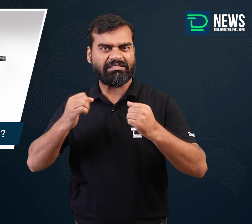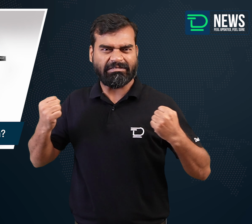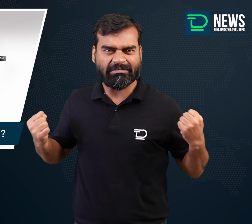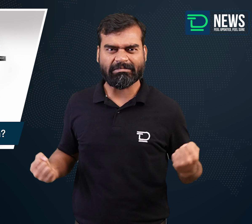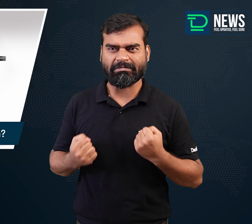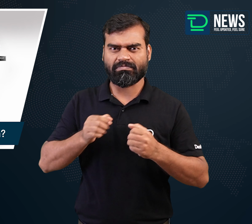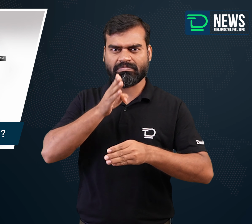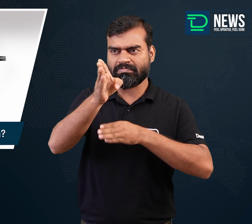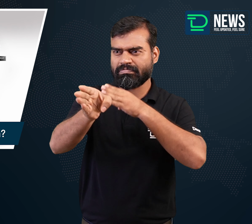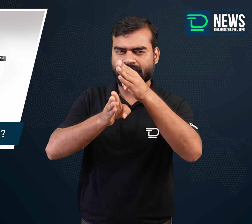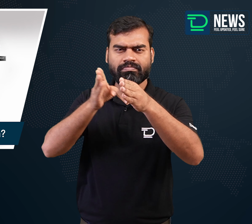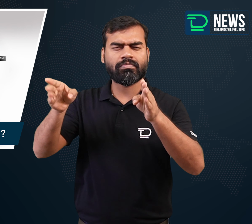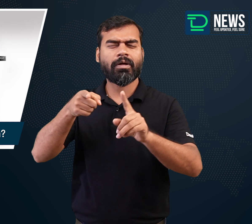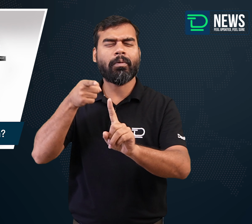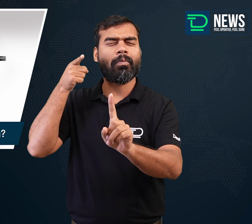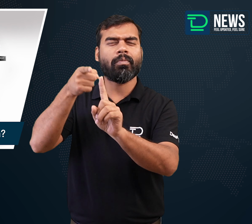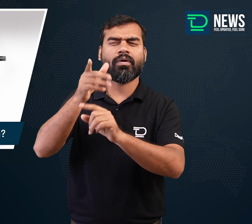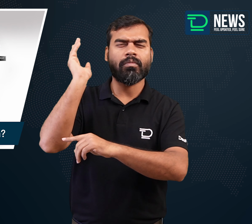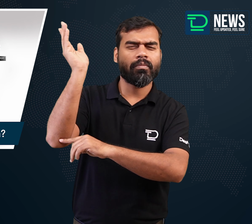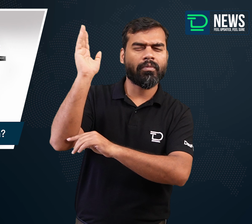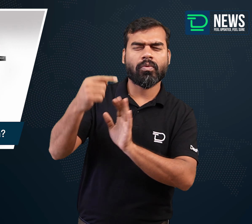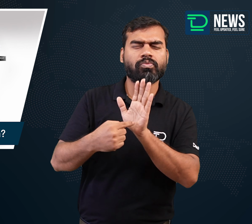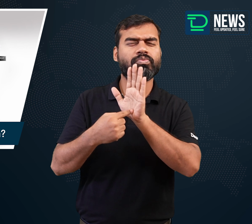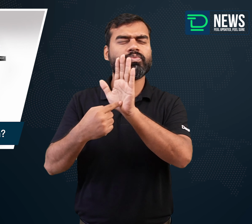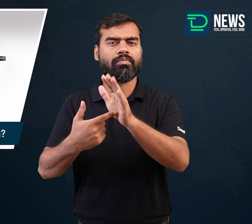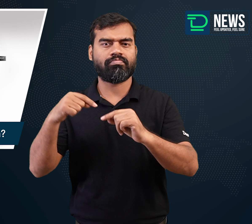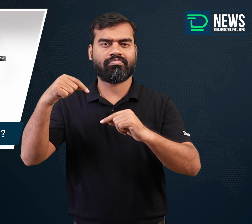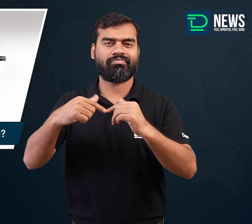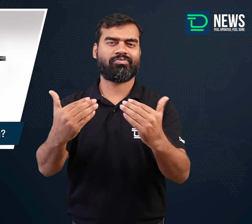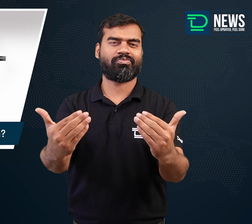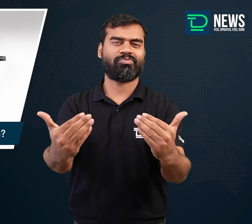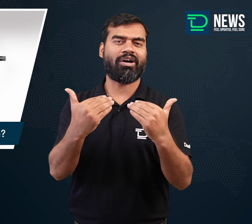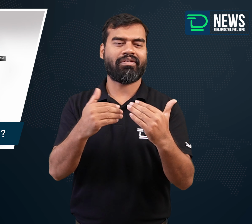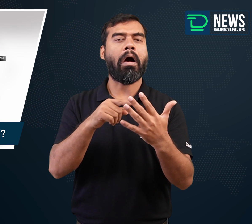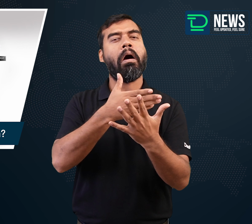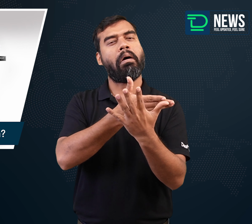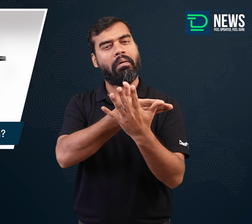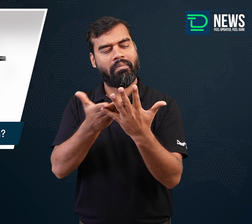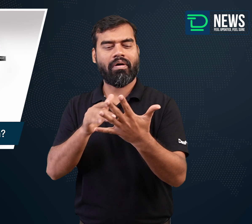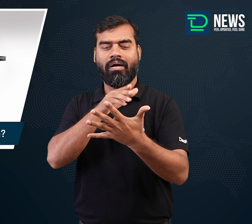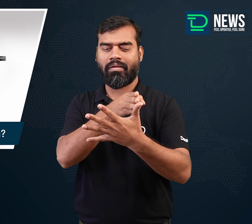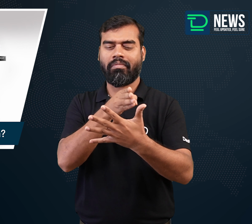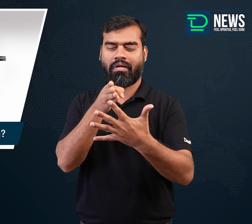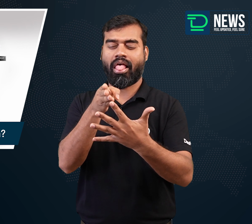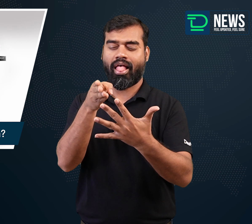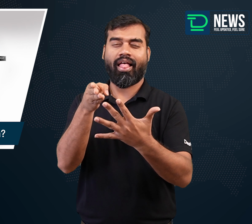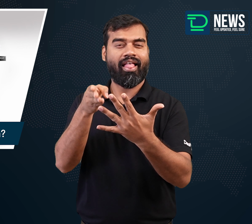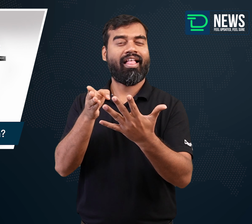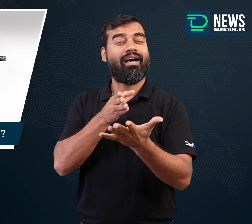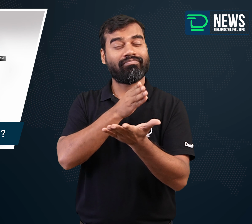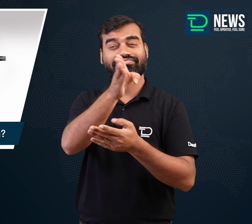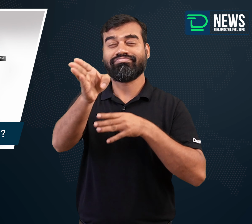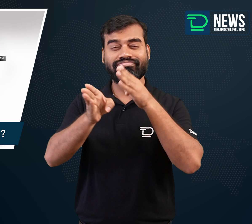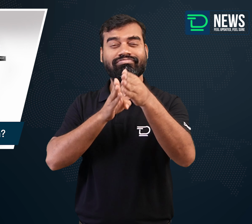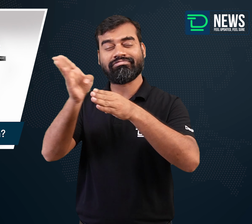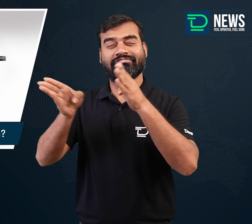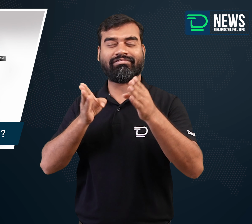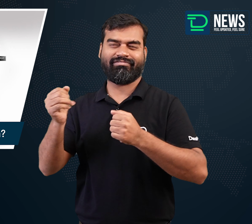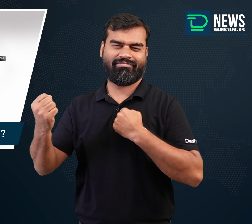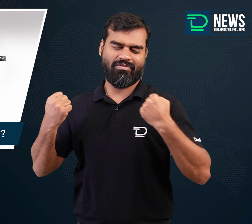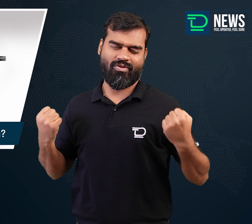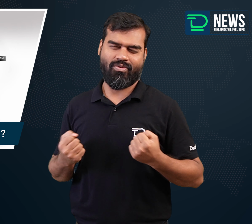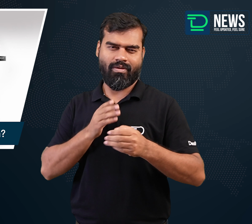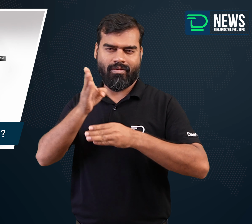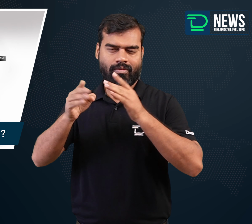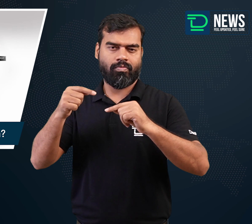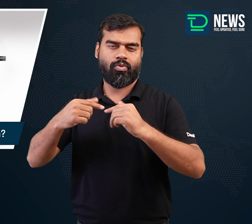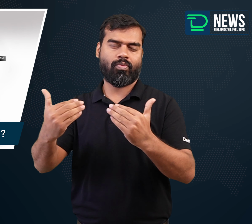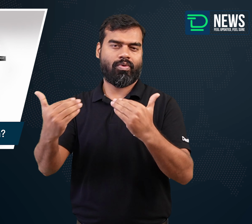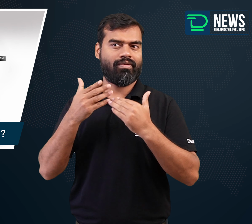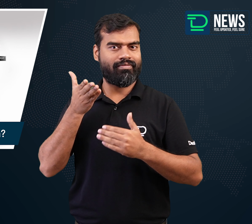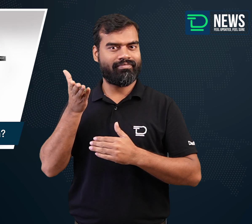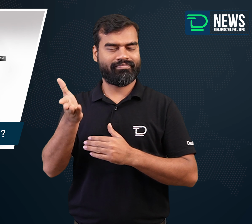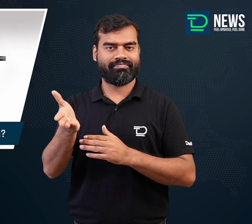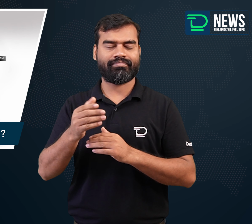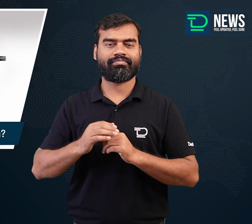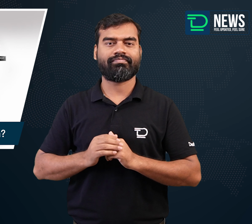Leaders are actively engaged in vote collection.